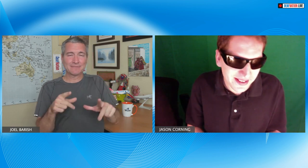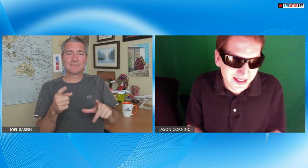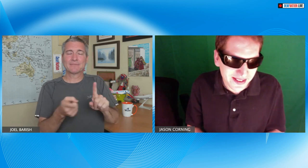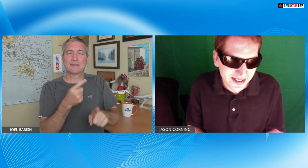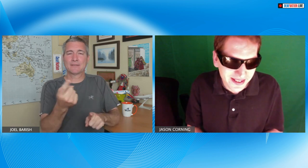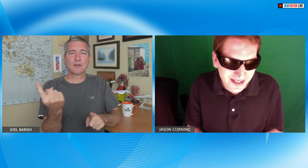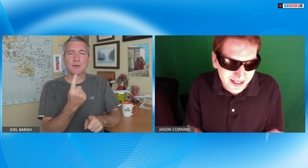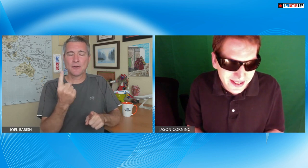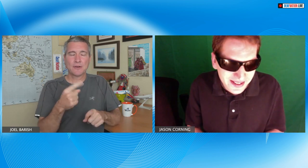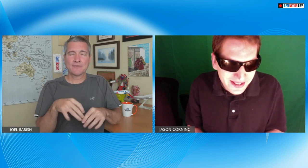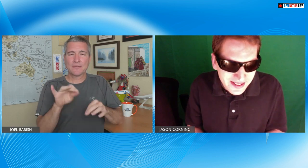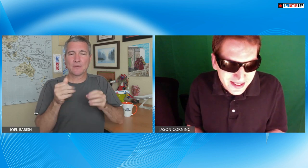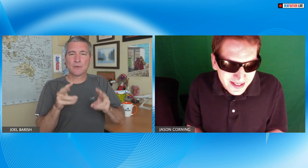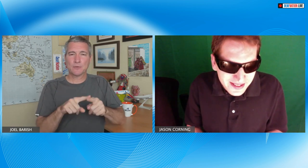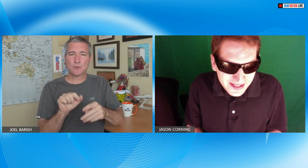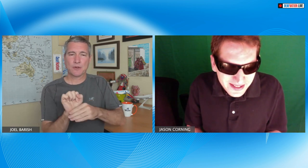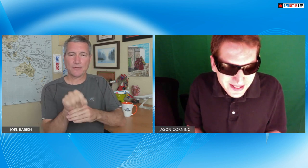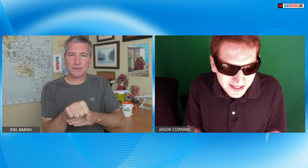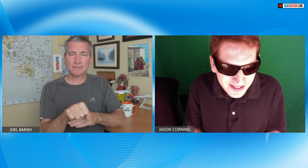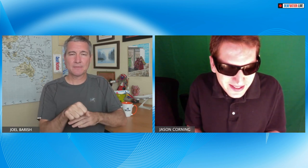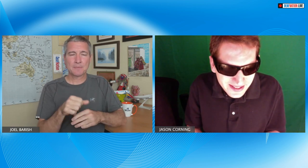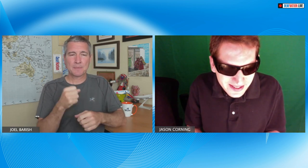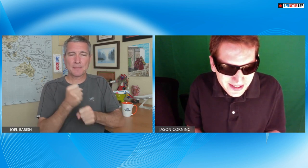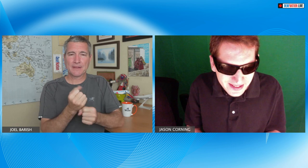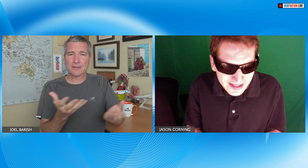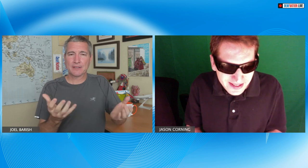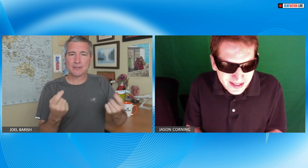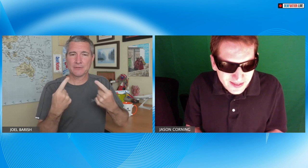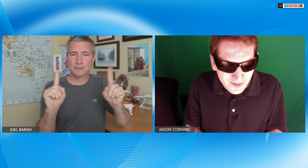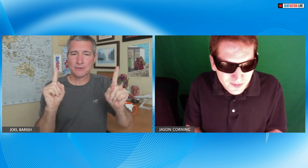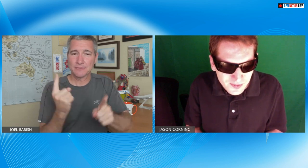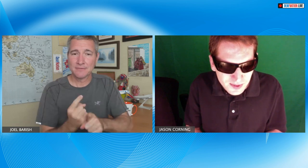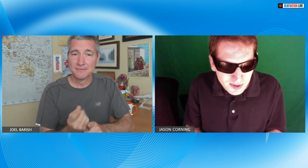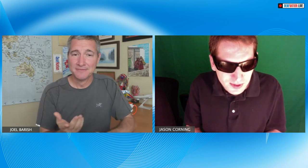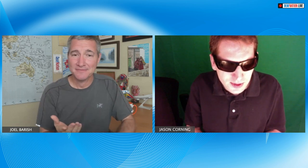Always find ways to overcome accomplishments.